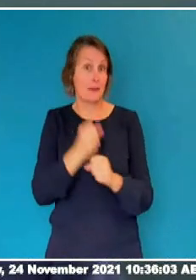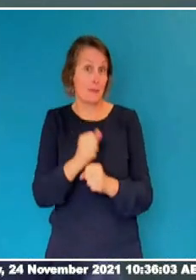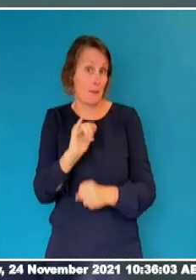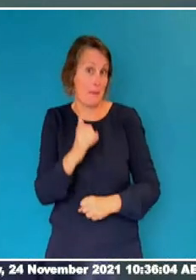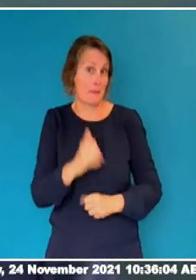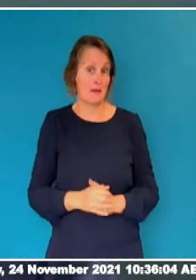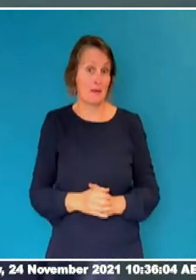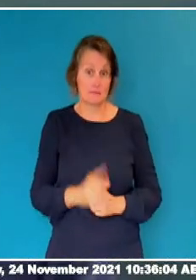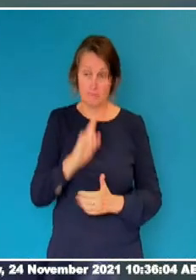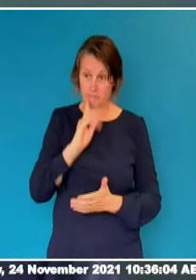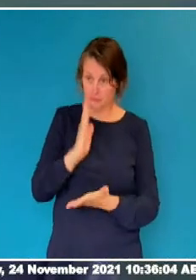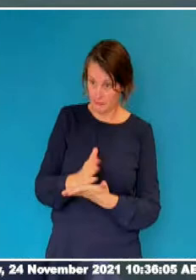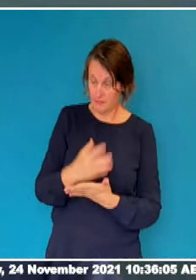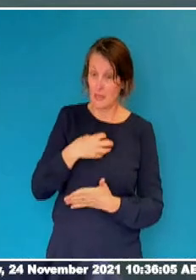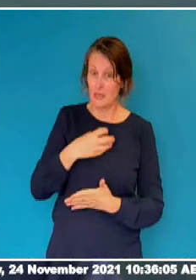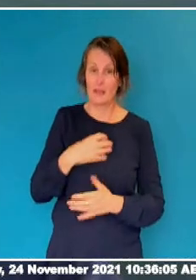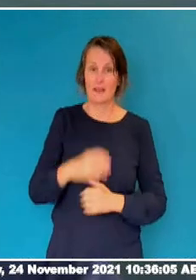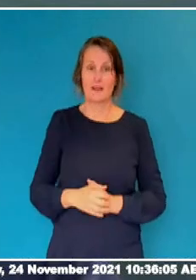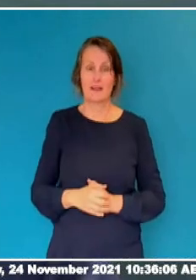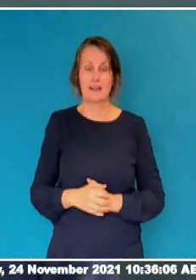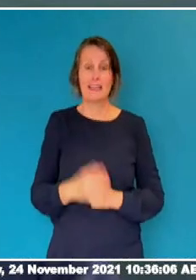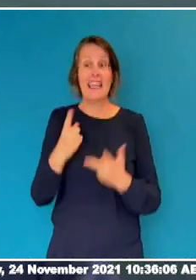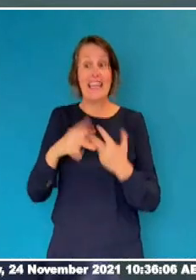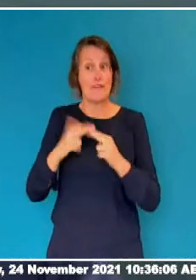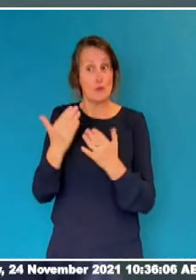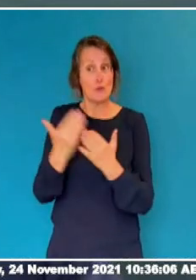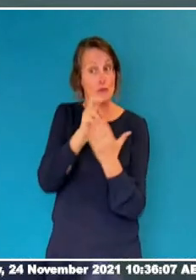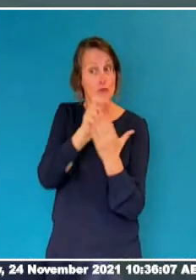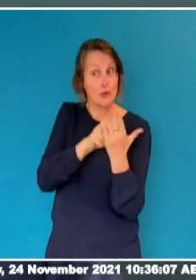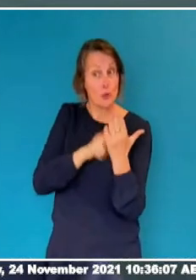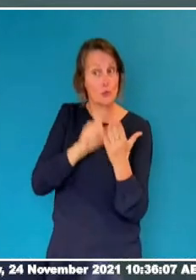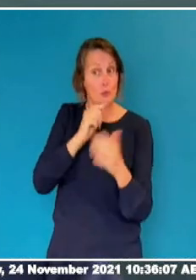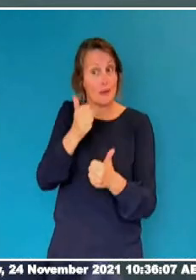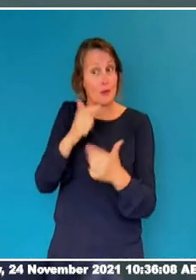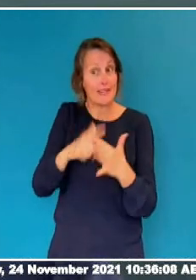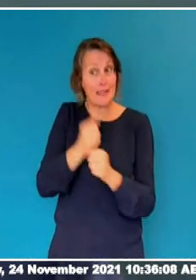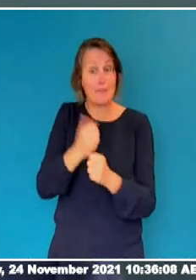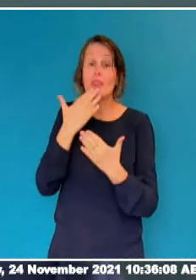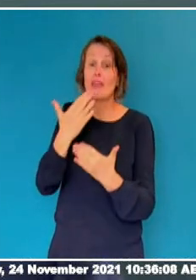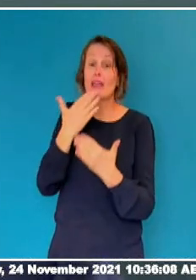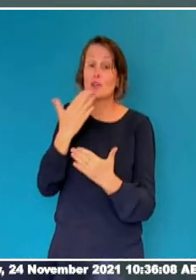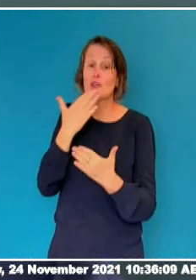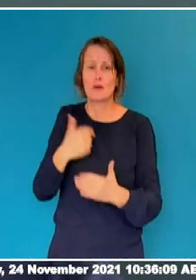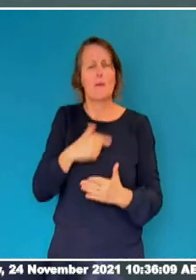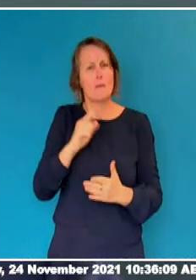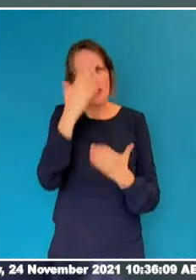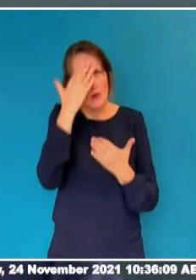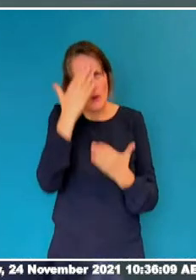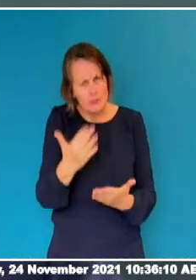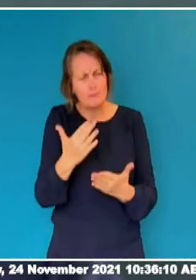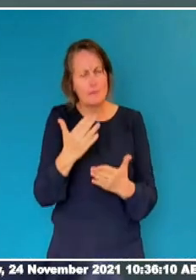There could be if you kept records, that's true. All right, thank you. MR CAWOOD: With respect, I think we do keep records.